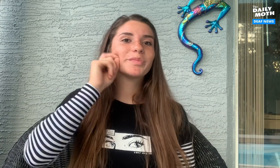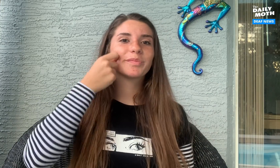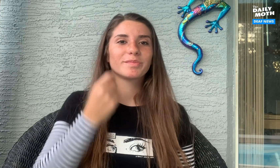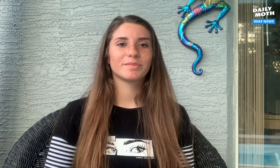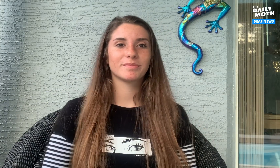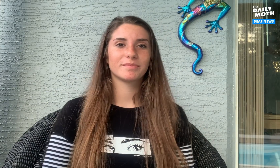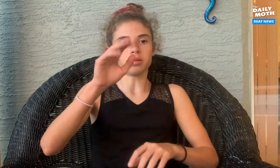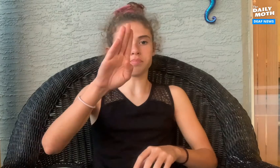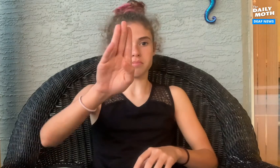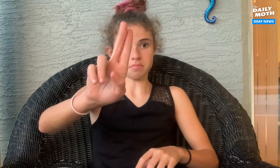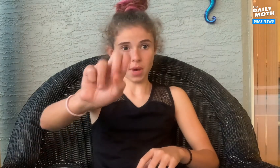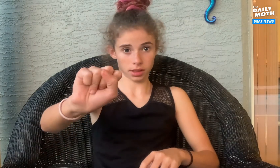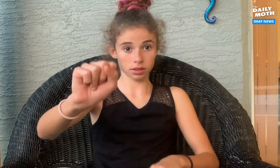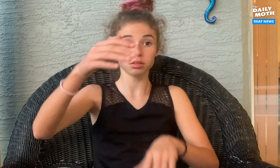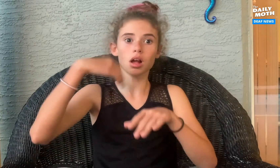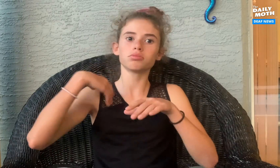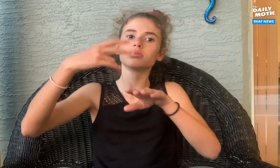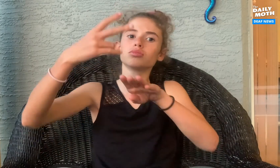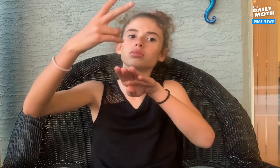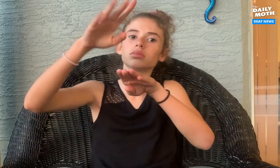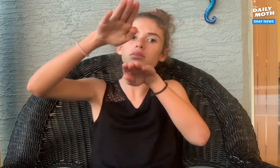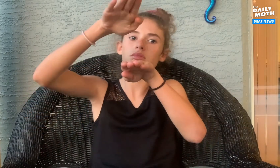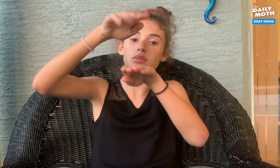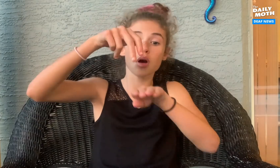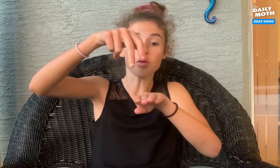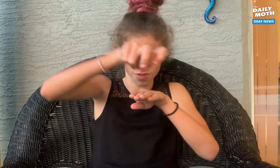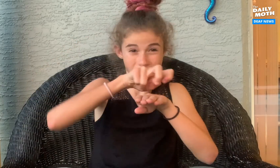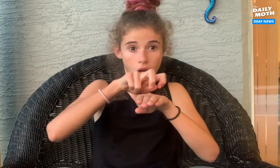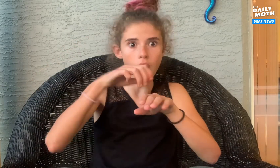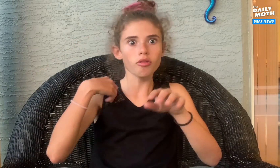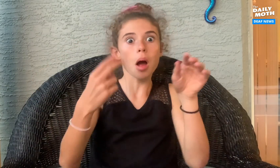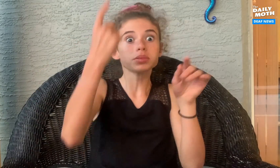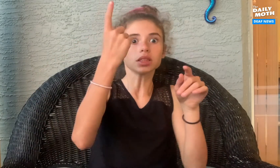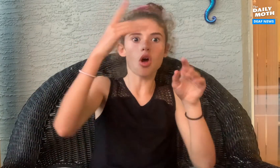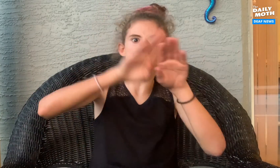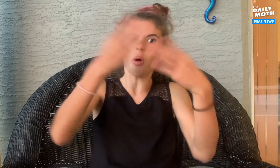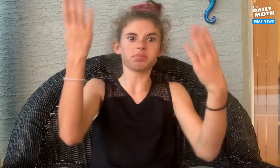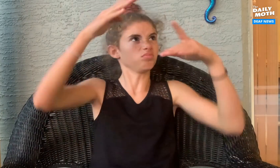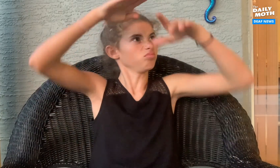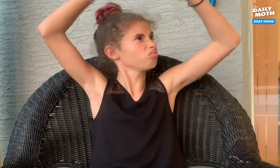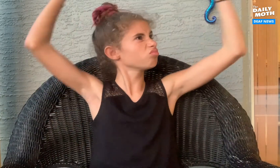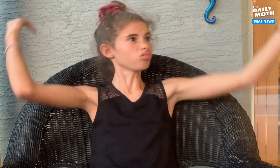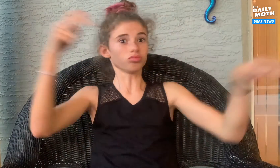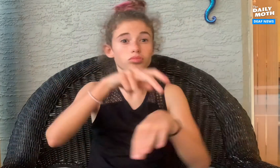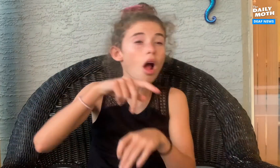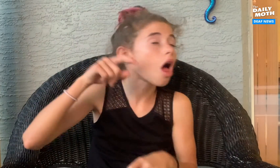Bloomberg defended his "stop and frisk" policy by saying